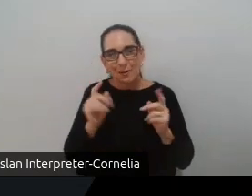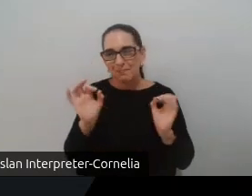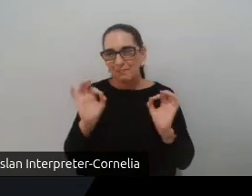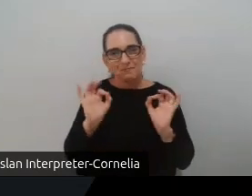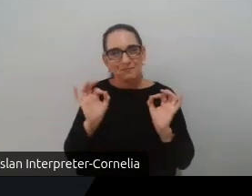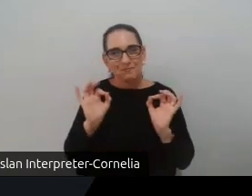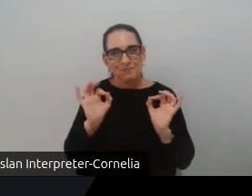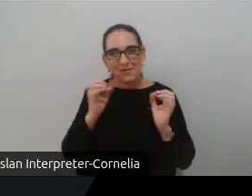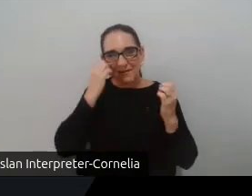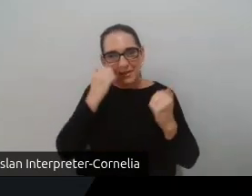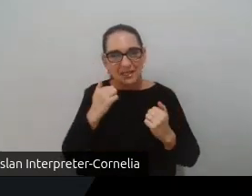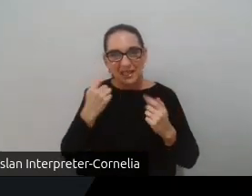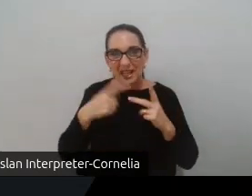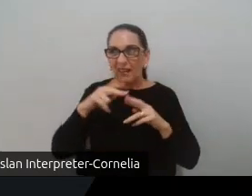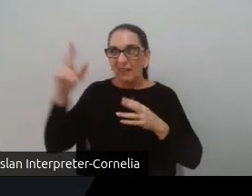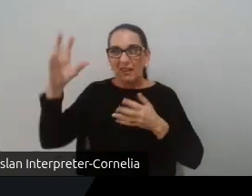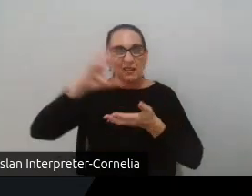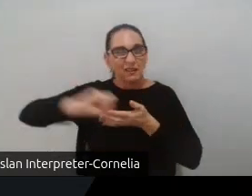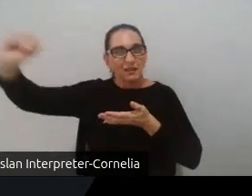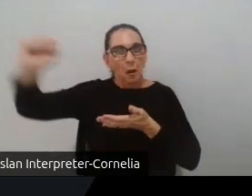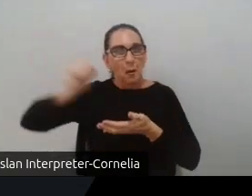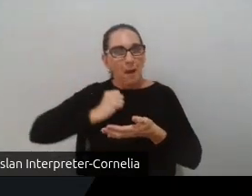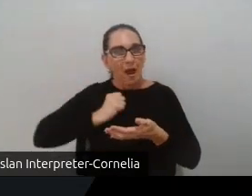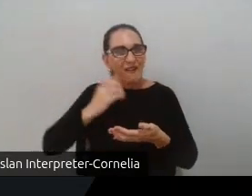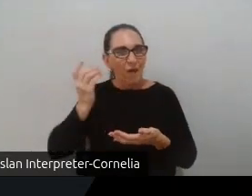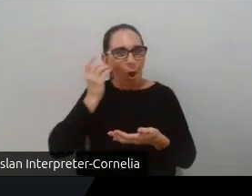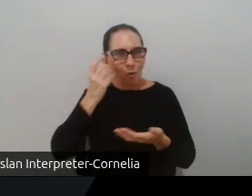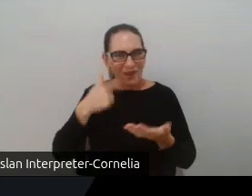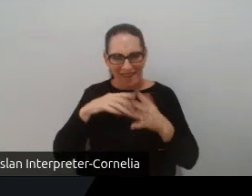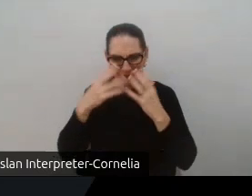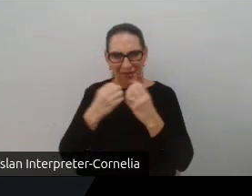takes their phone and everything was on their phone. So we acknowledge that for sure. Um but